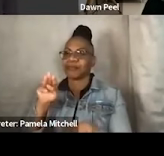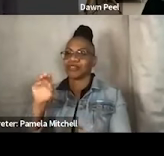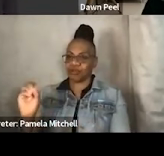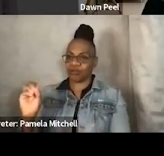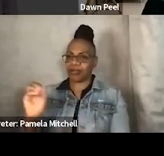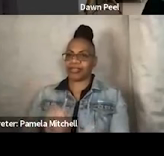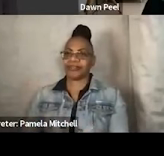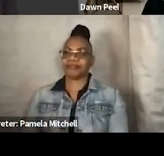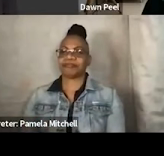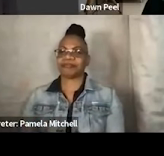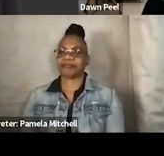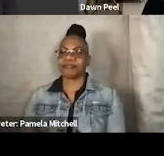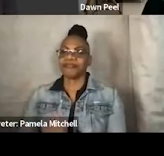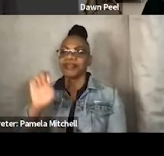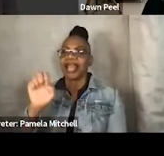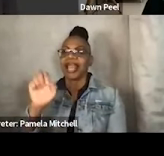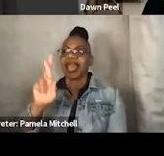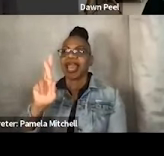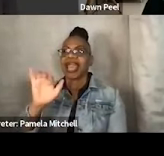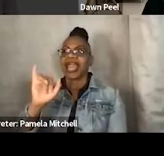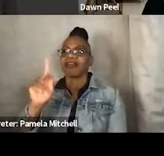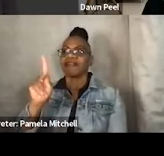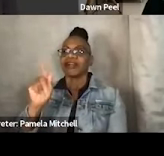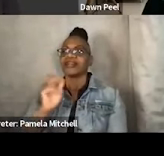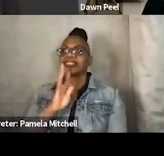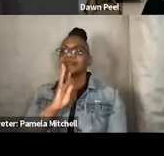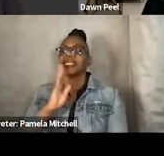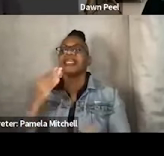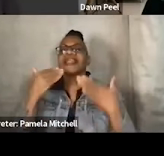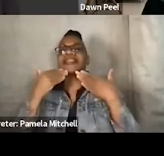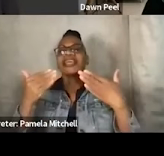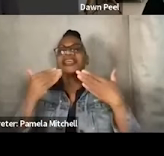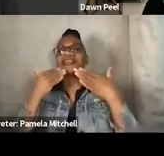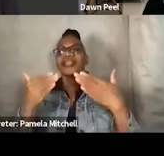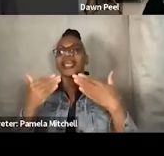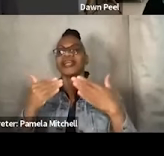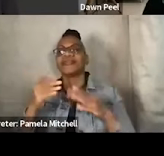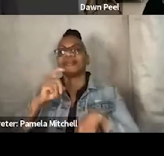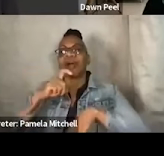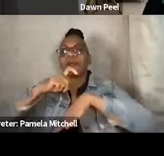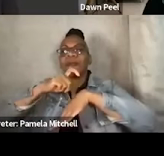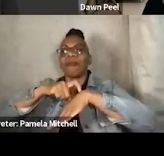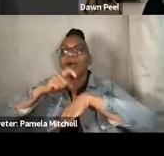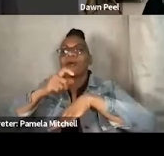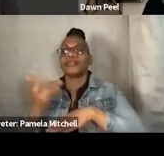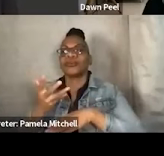Great, thank you so much. And I would like to just take a moment to say thank you